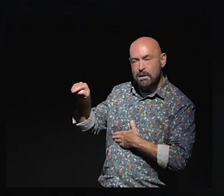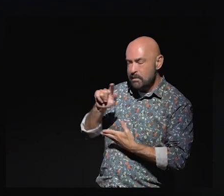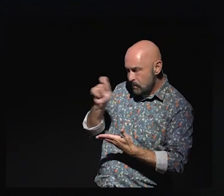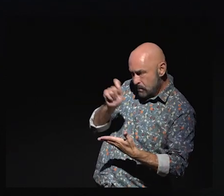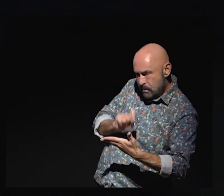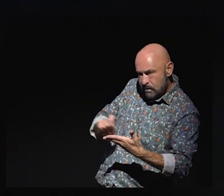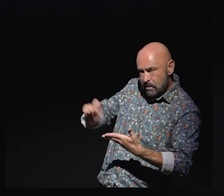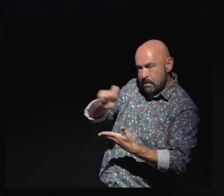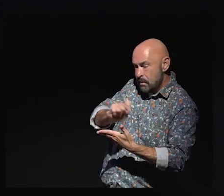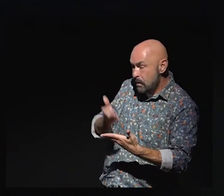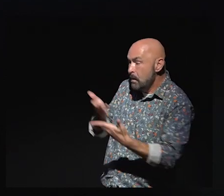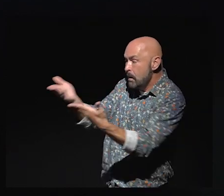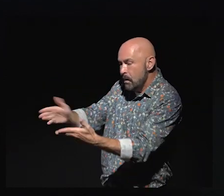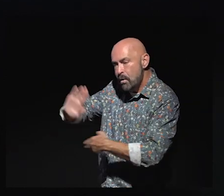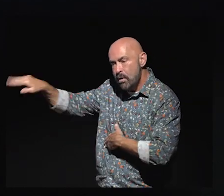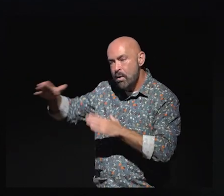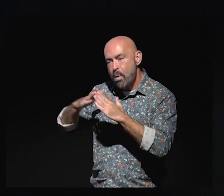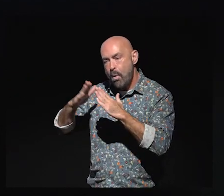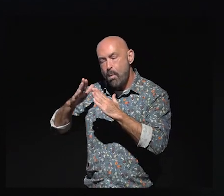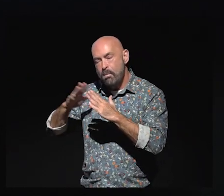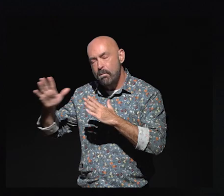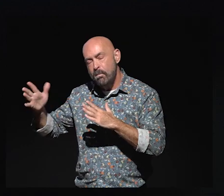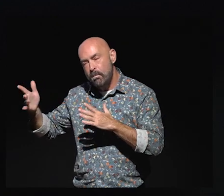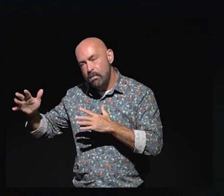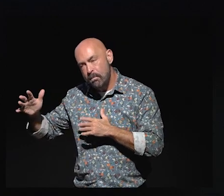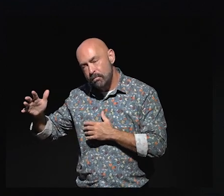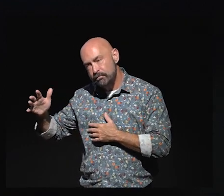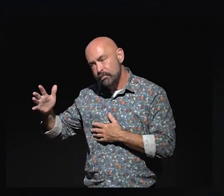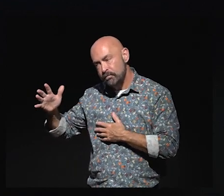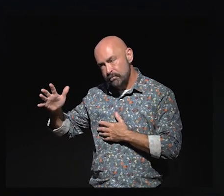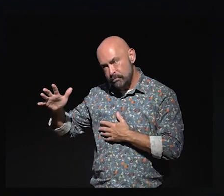to bring home as trophies from their grand tour.